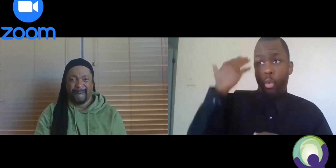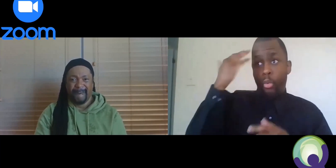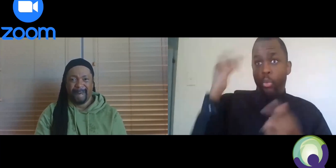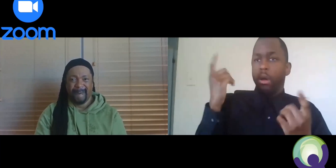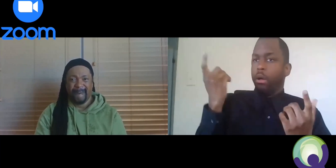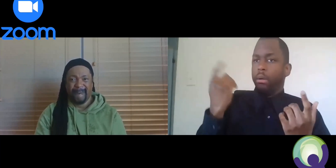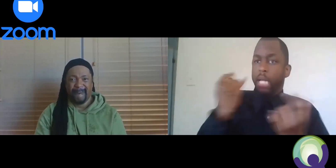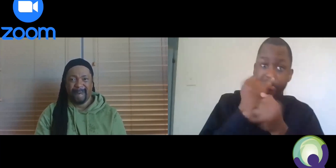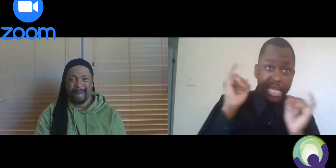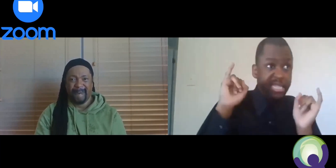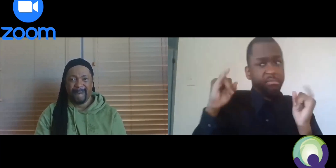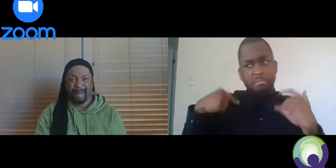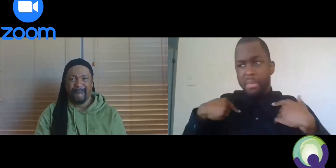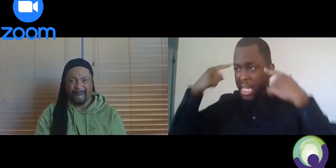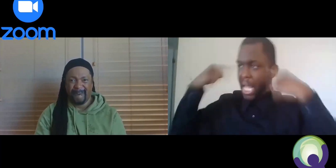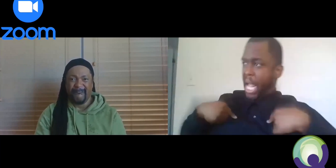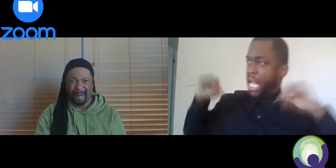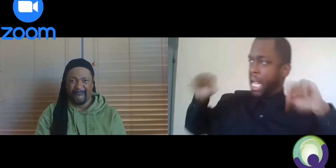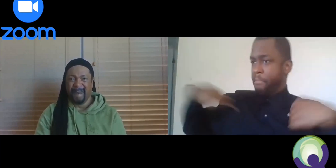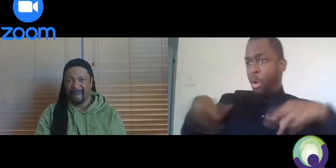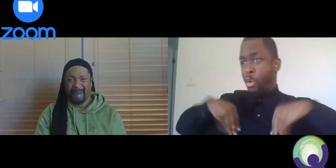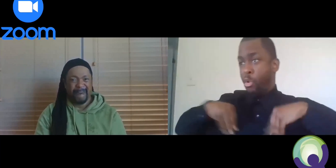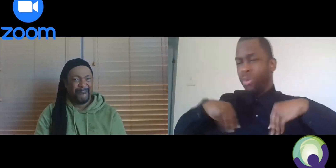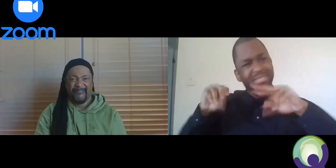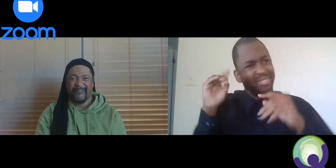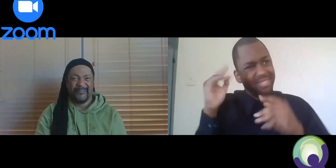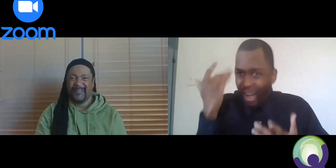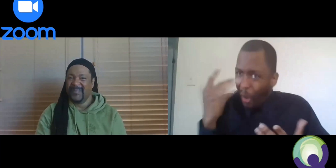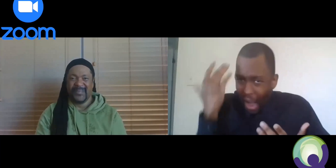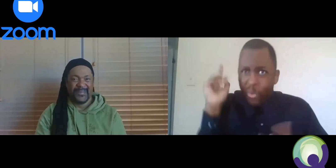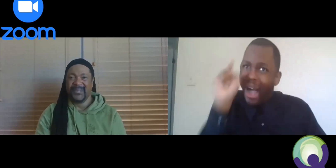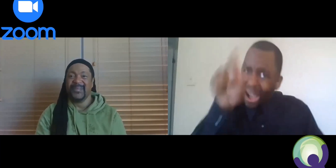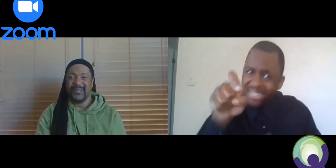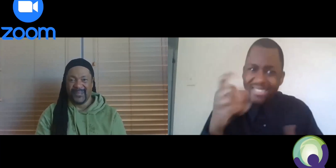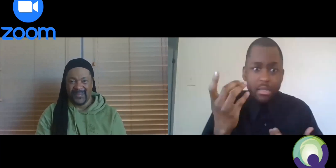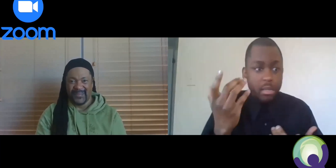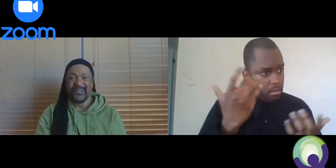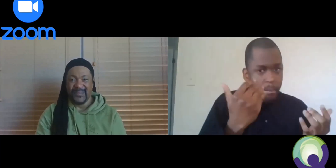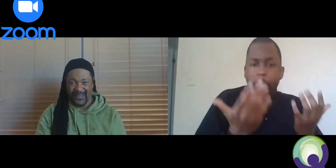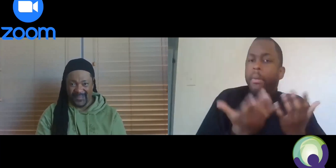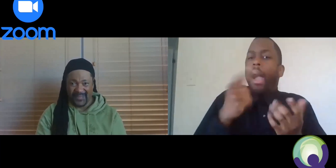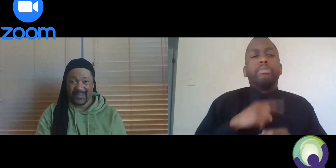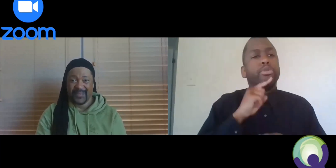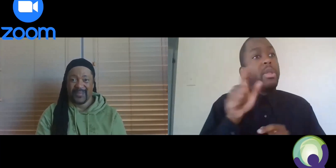or even if we don’t know, helping people who are trying to be independent and thinking that I can do it on my own.